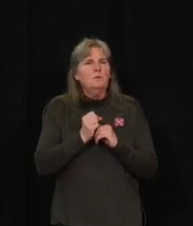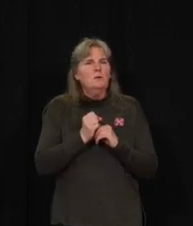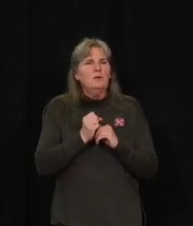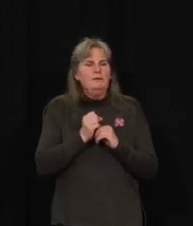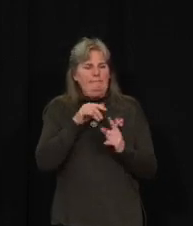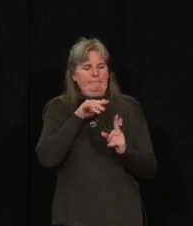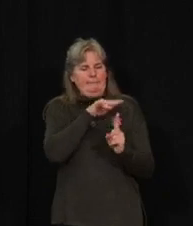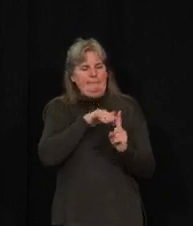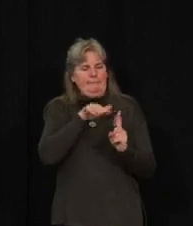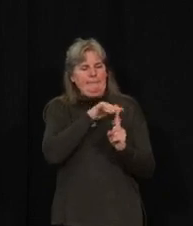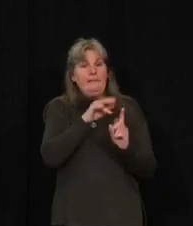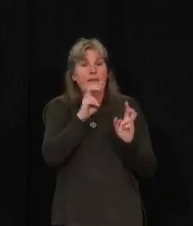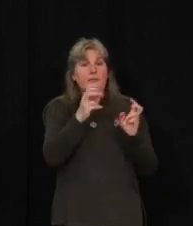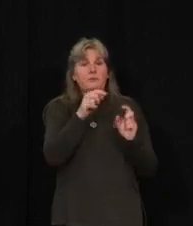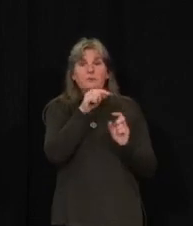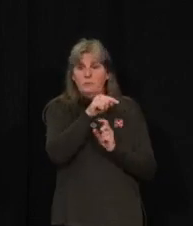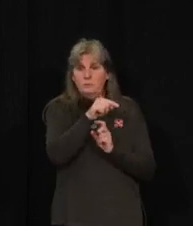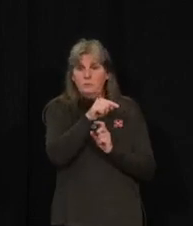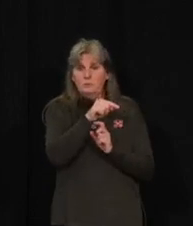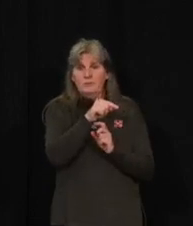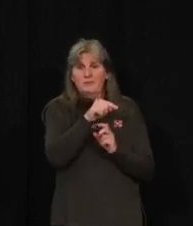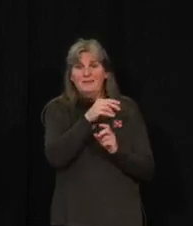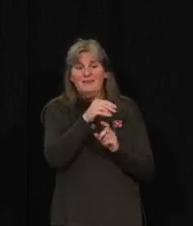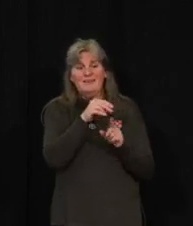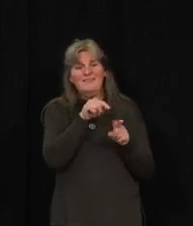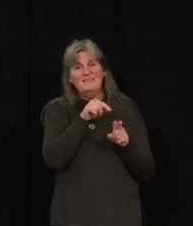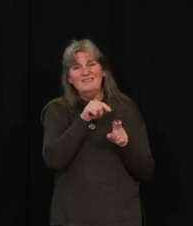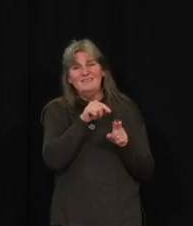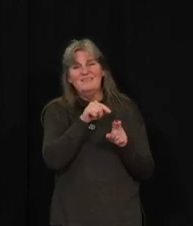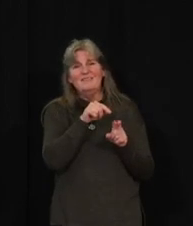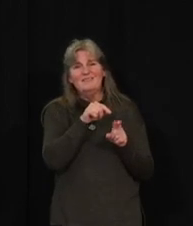whether it is something that we